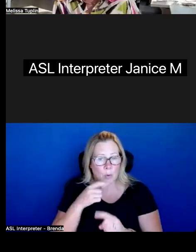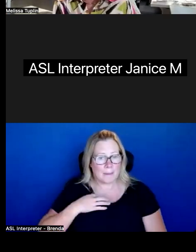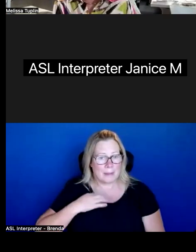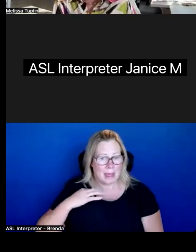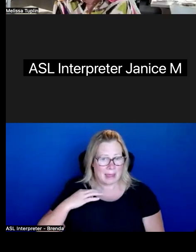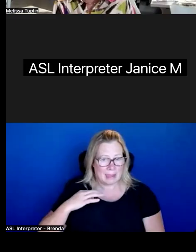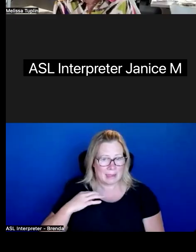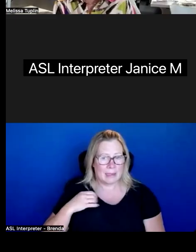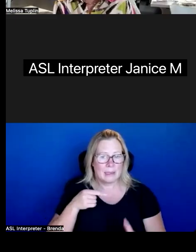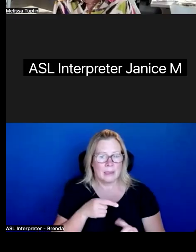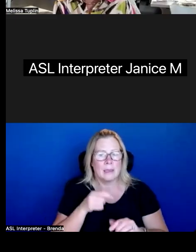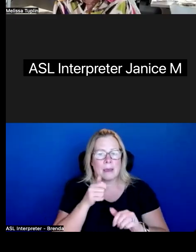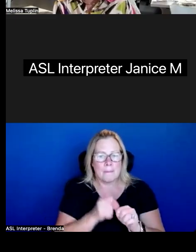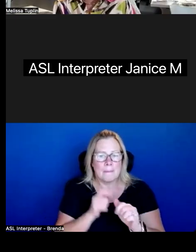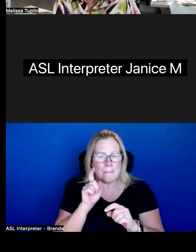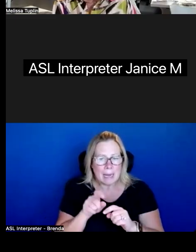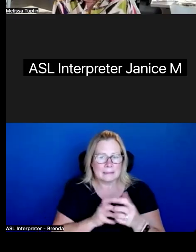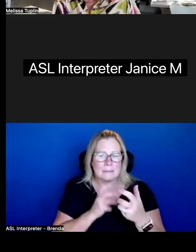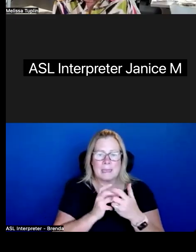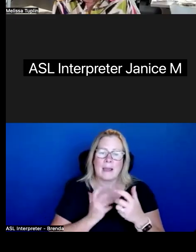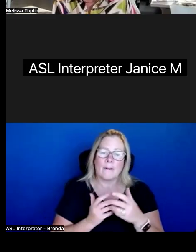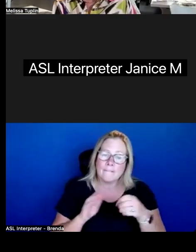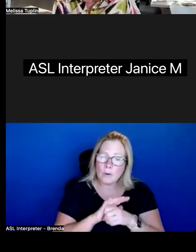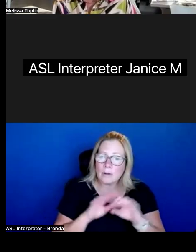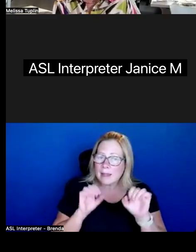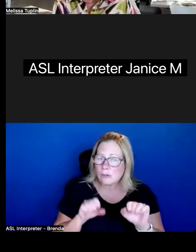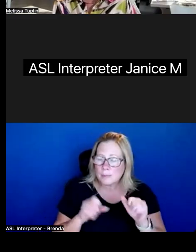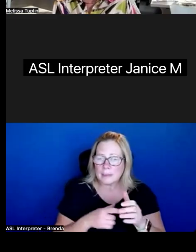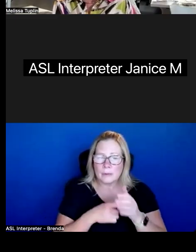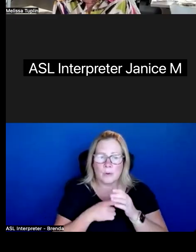so I recommend reviewing the guidelines in full, but I do want to point out a couple of